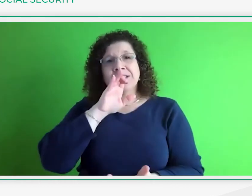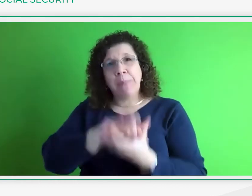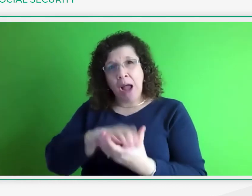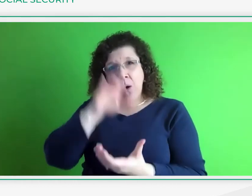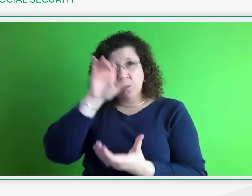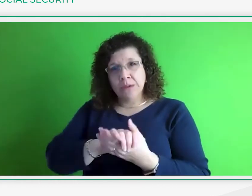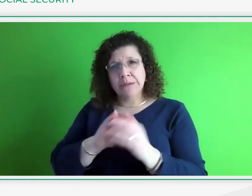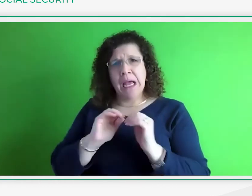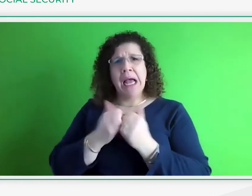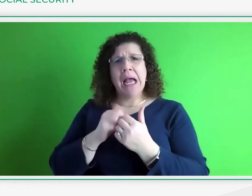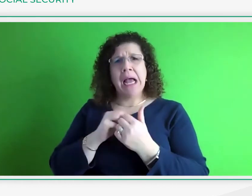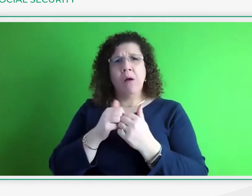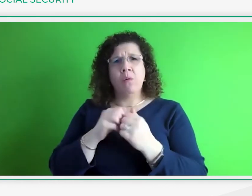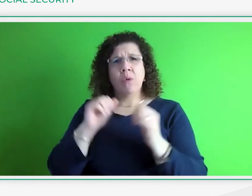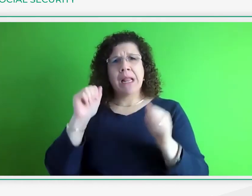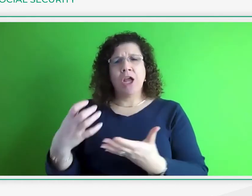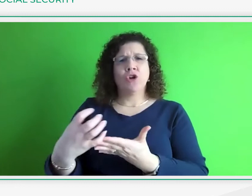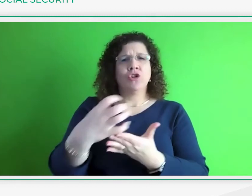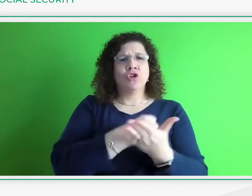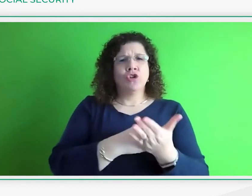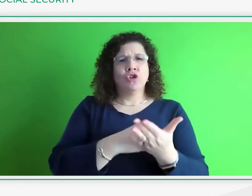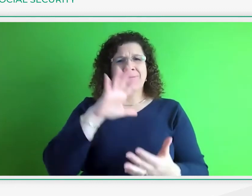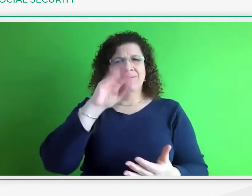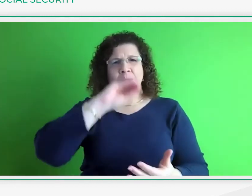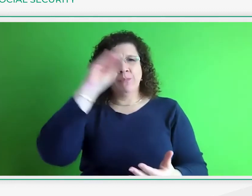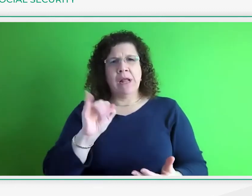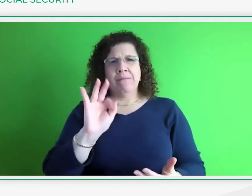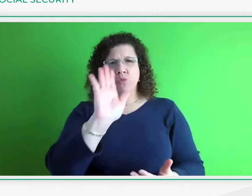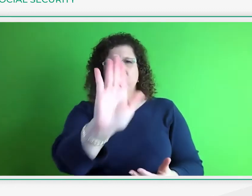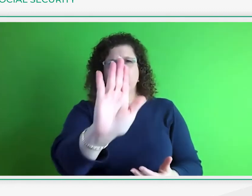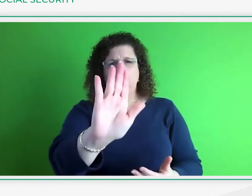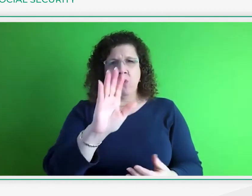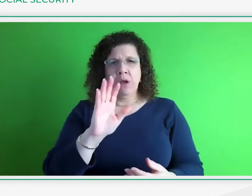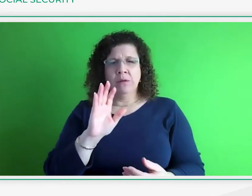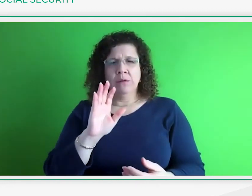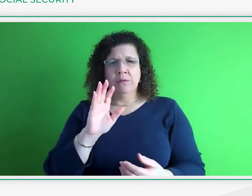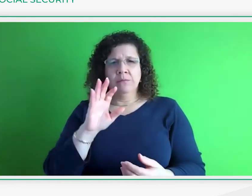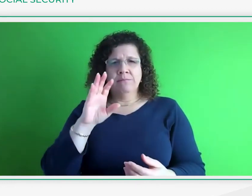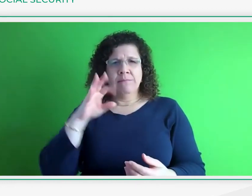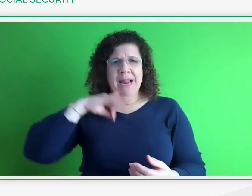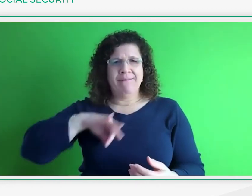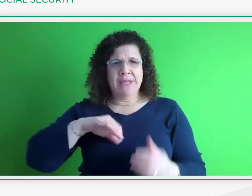Now, your spouse, how can they earn 50% of your benefits?